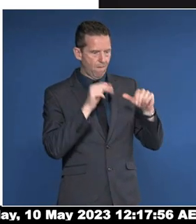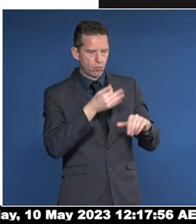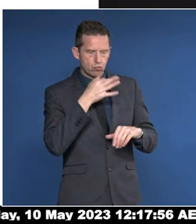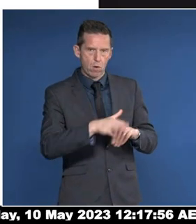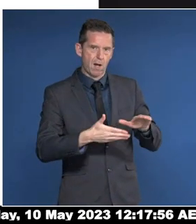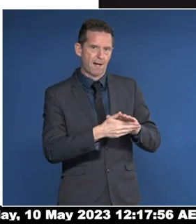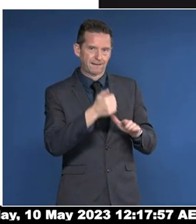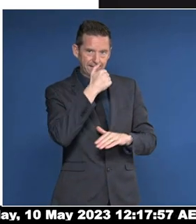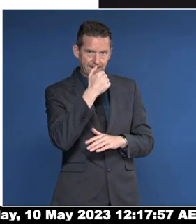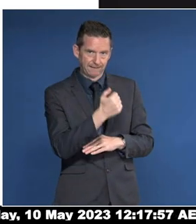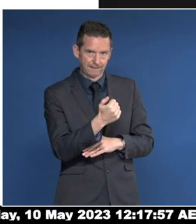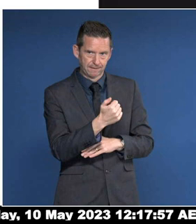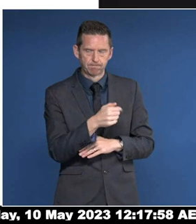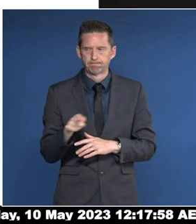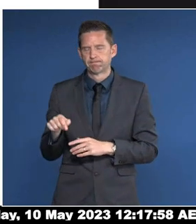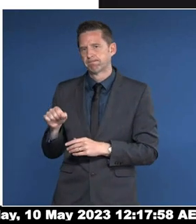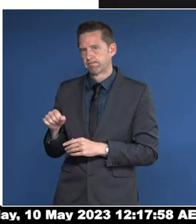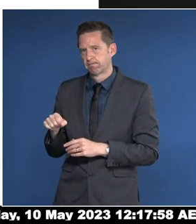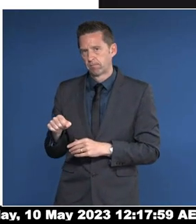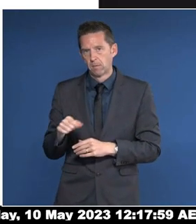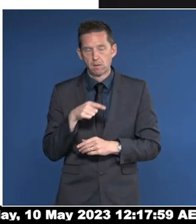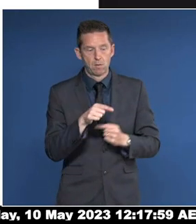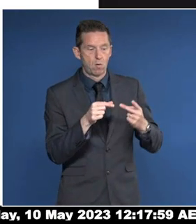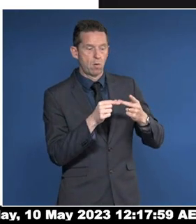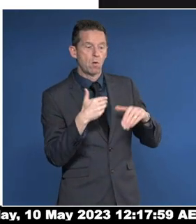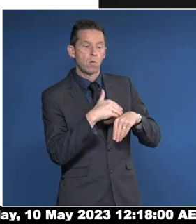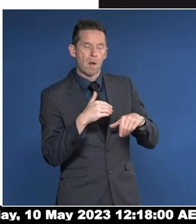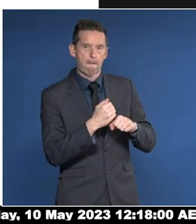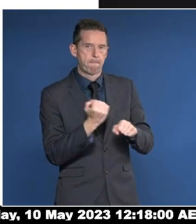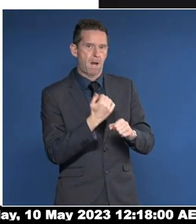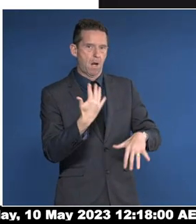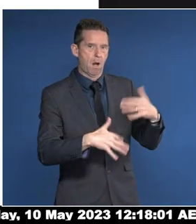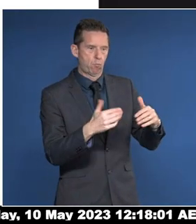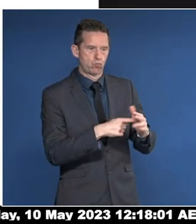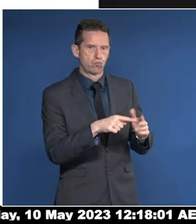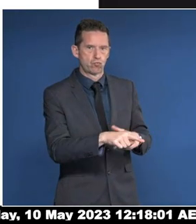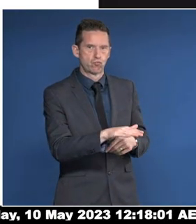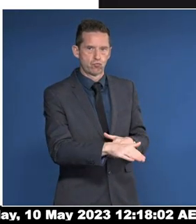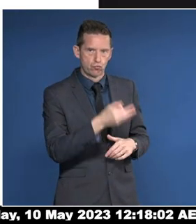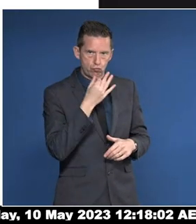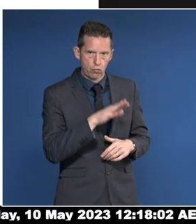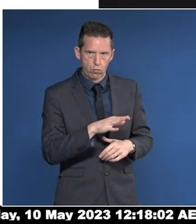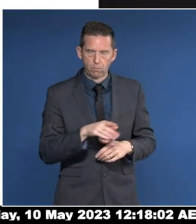The elements of the offence is causing harm to the child. Yes. I'm sorry, I can hear Ms McMillan.